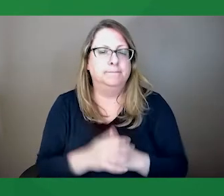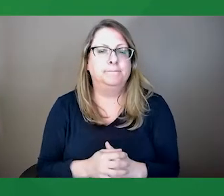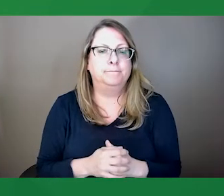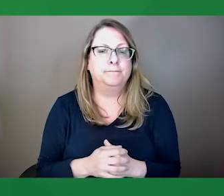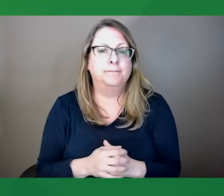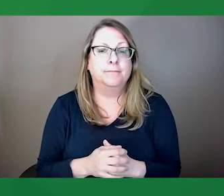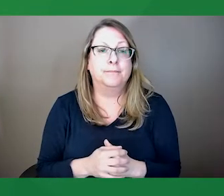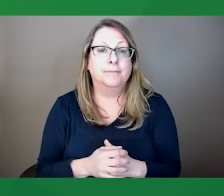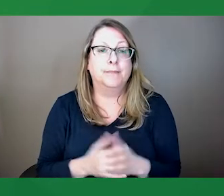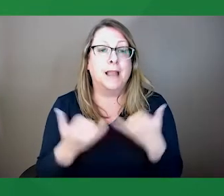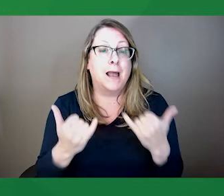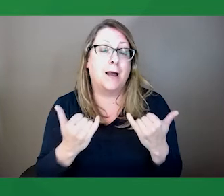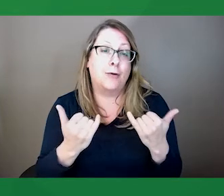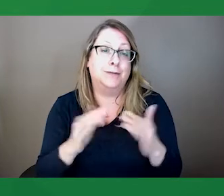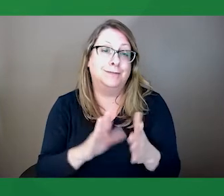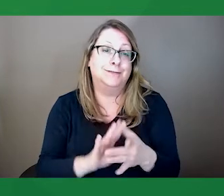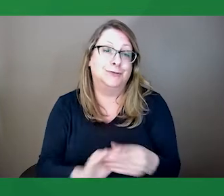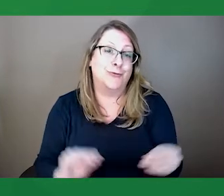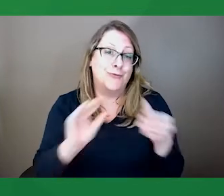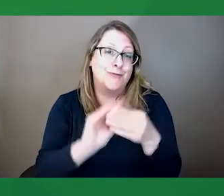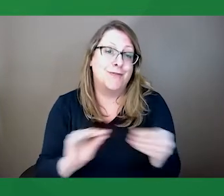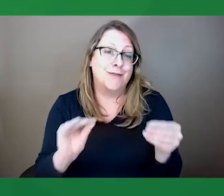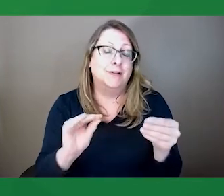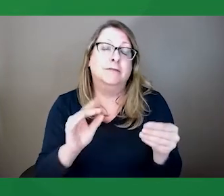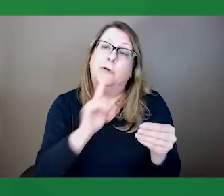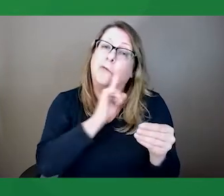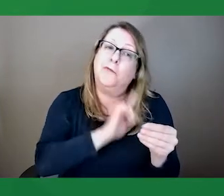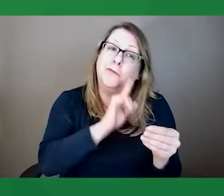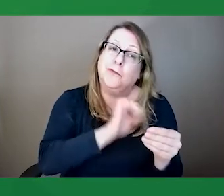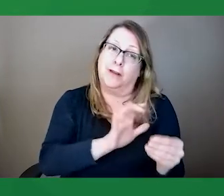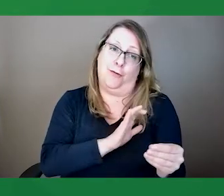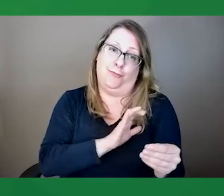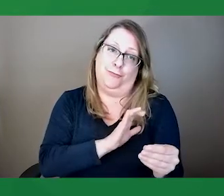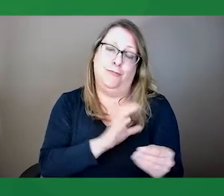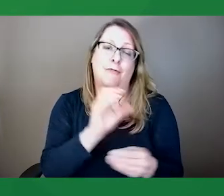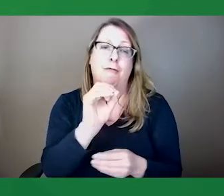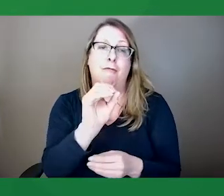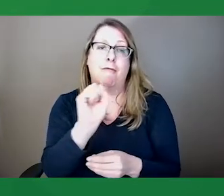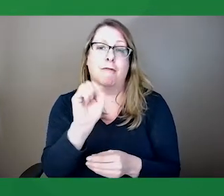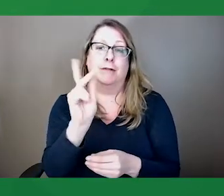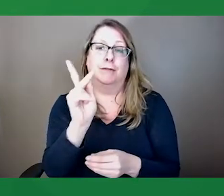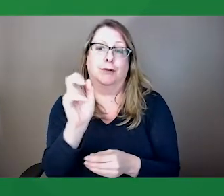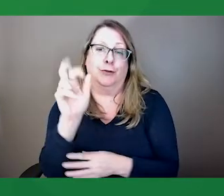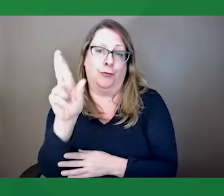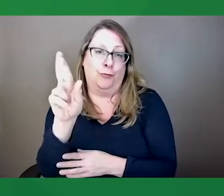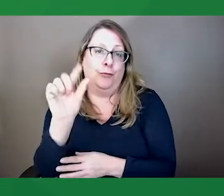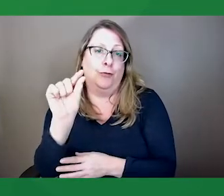So I wanted to talk about a fictional character. His name is Oskar Gregory.